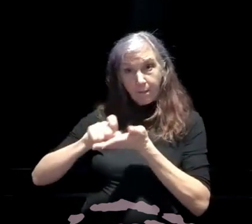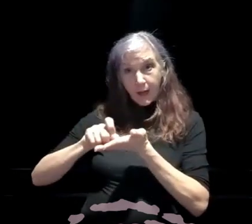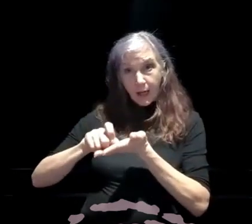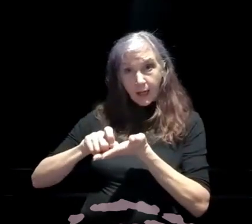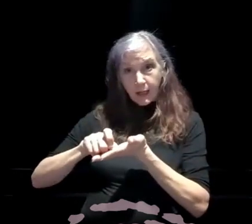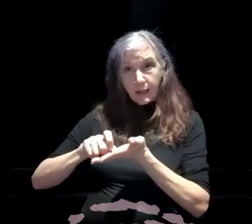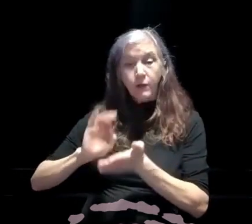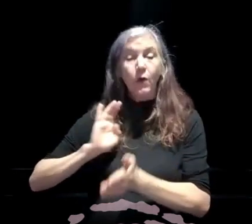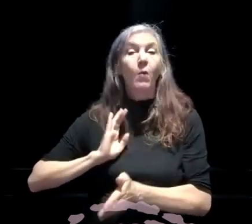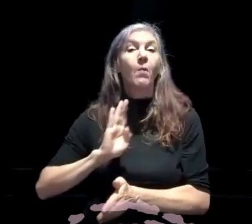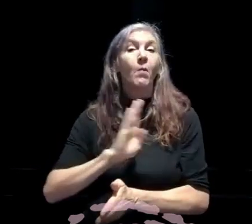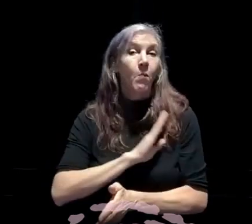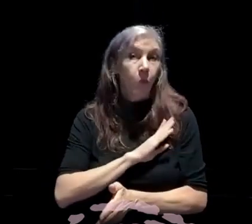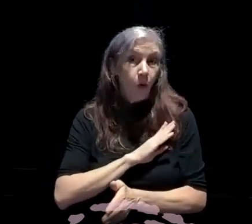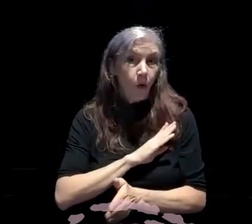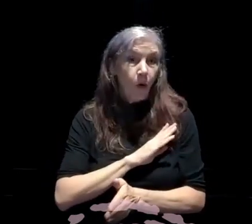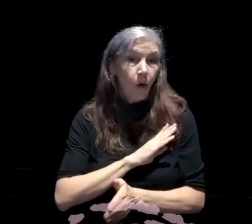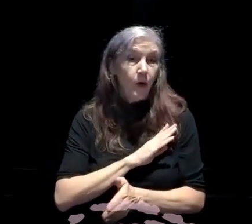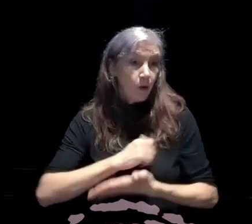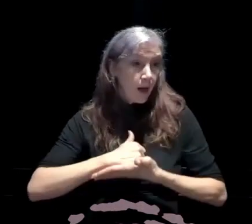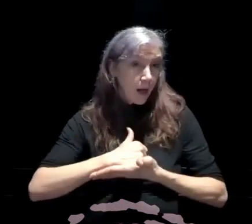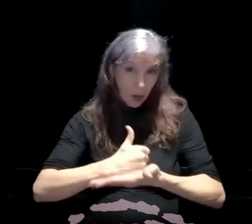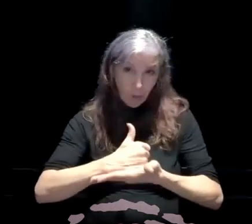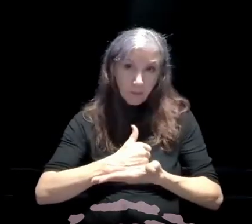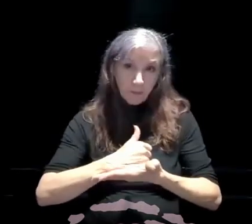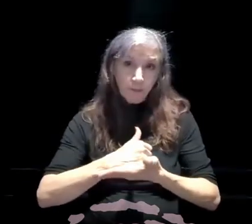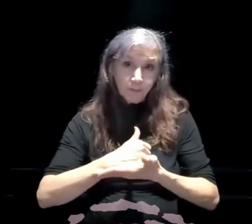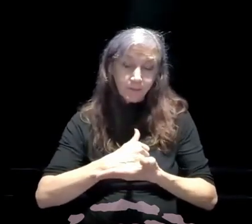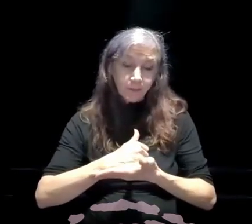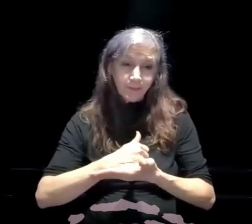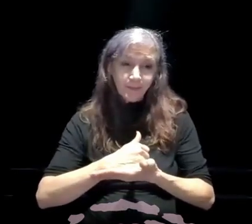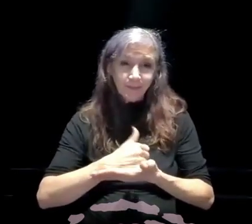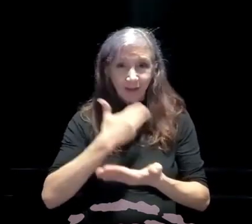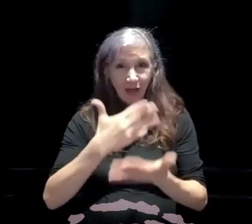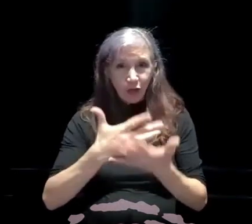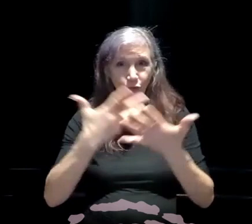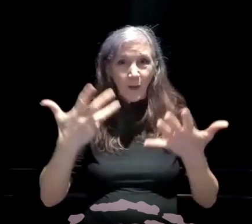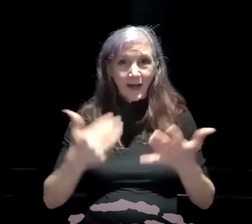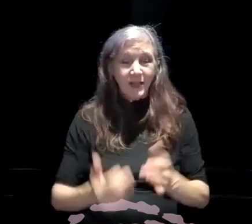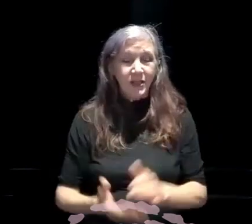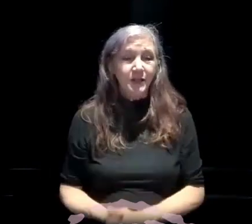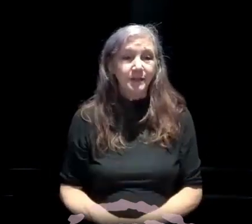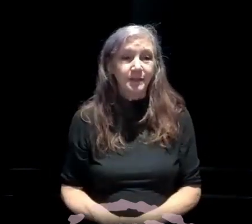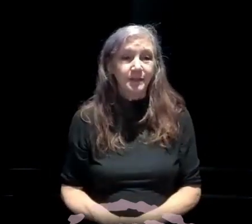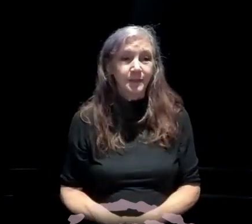And if I can ask our board members to please assist with that at this time. Thank you so much.